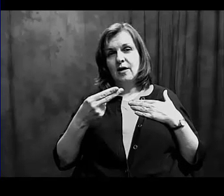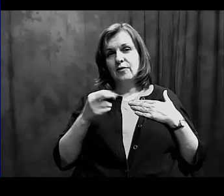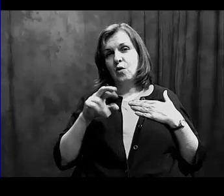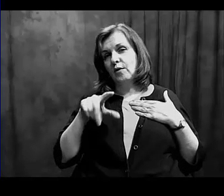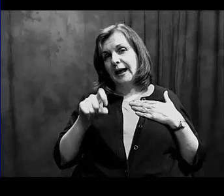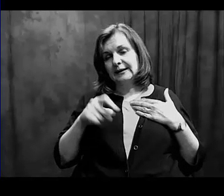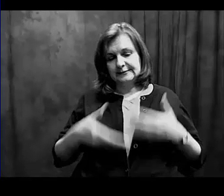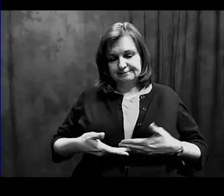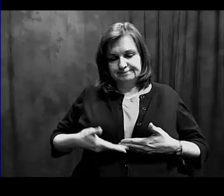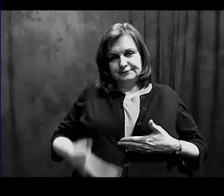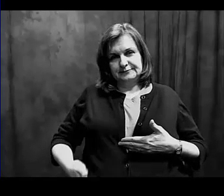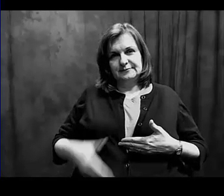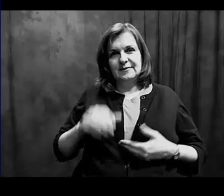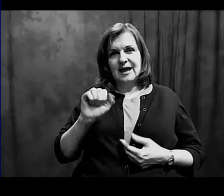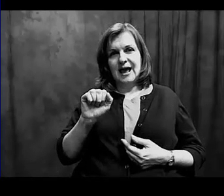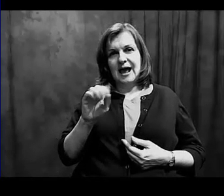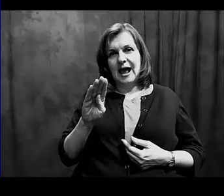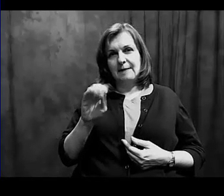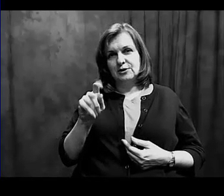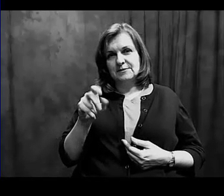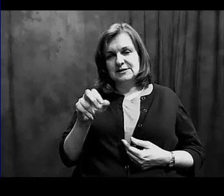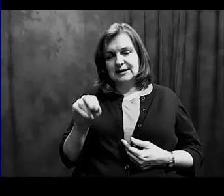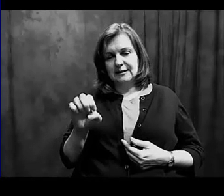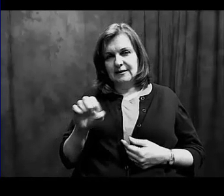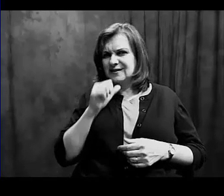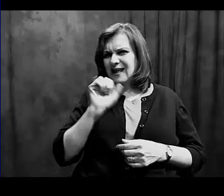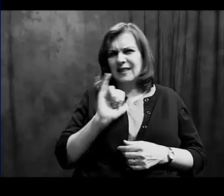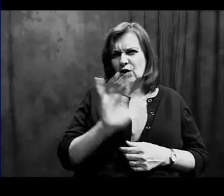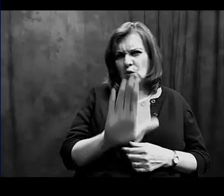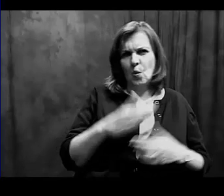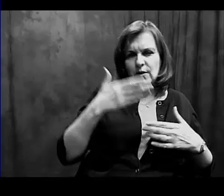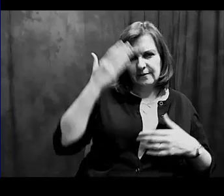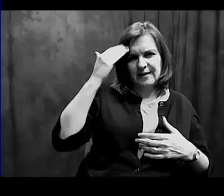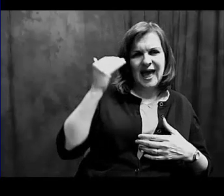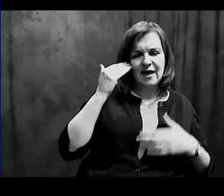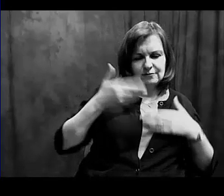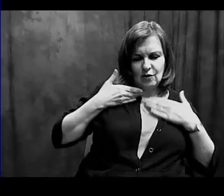now its rough -- it's not like your head, thorax, and abdomen